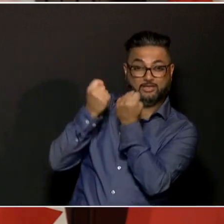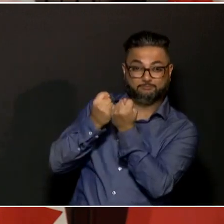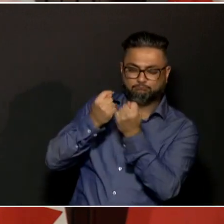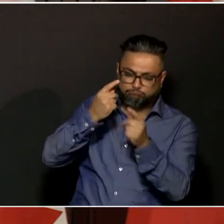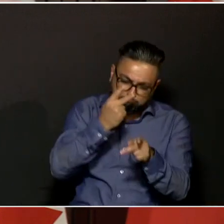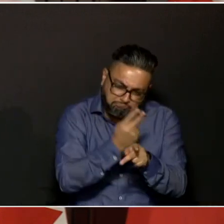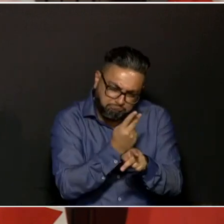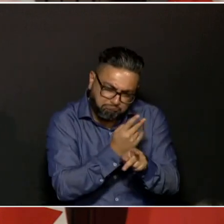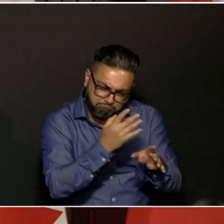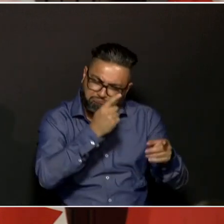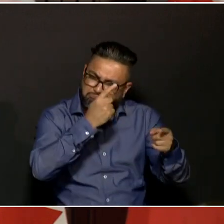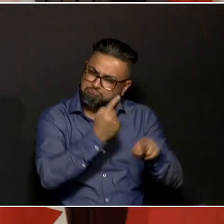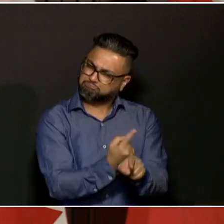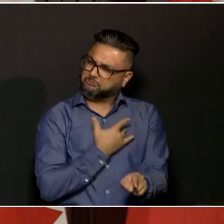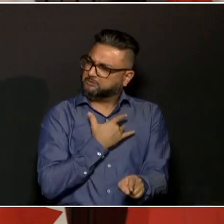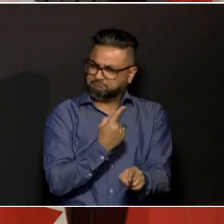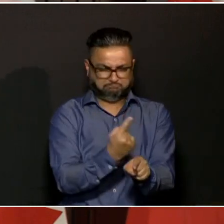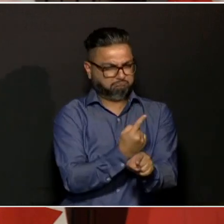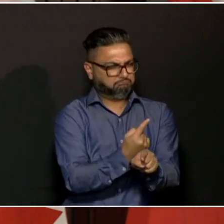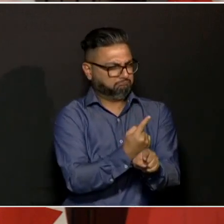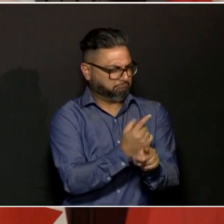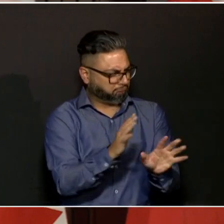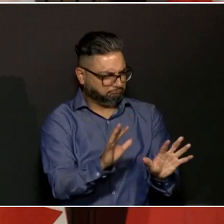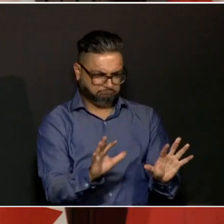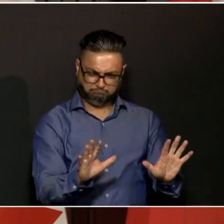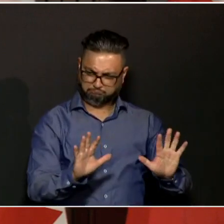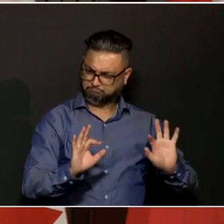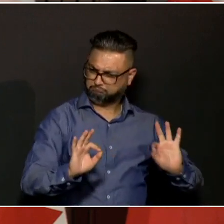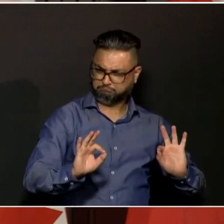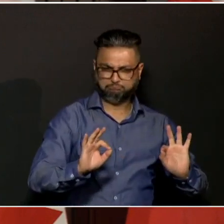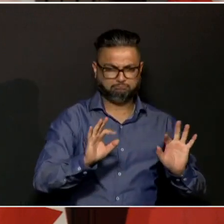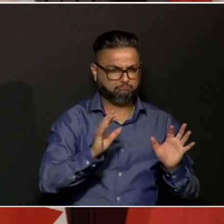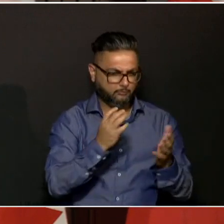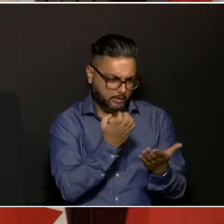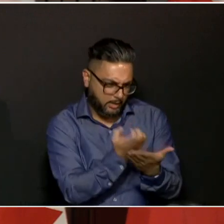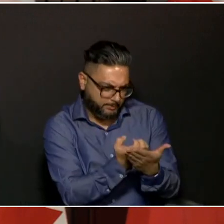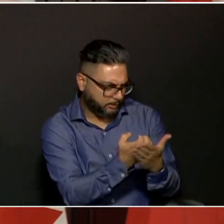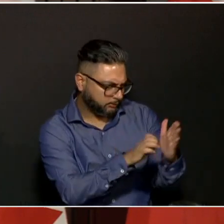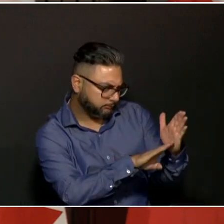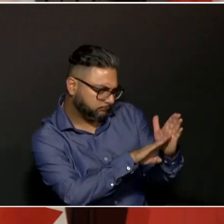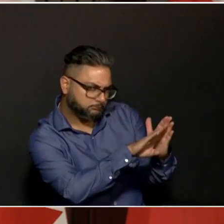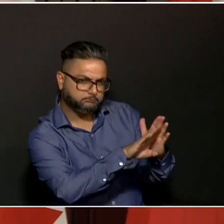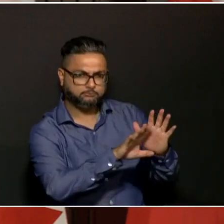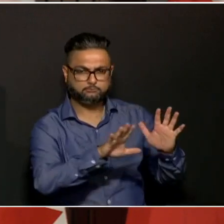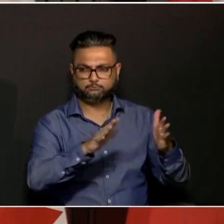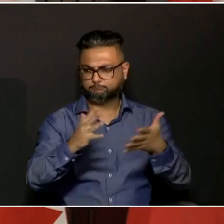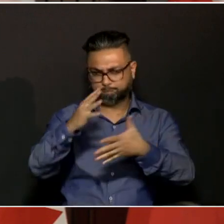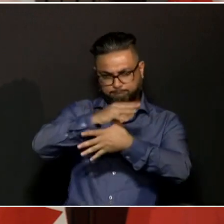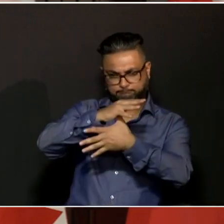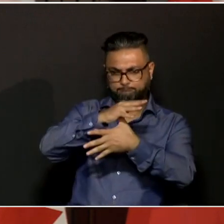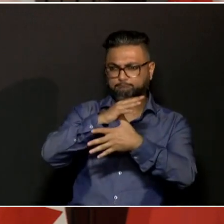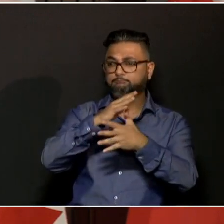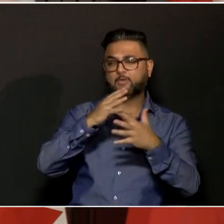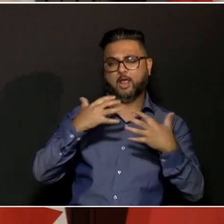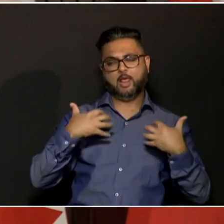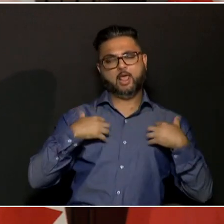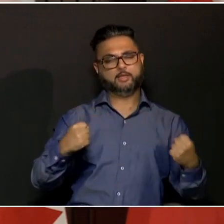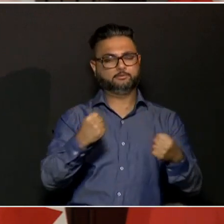and so is the chief medical officer in the health team and they are very pragmatic and understand the economy is very